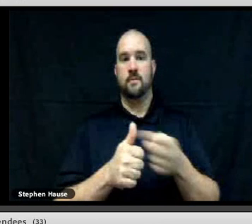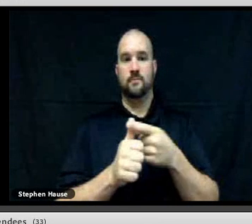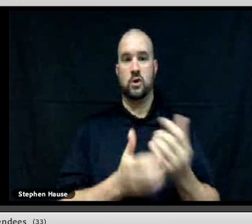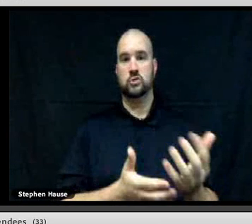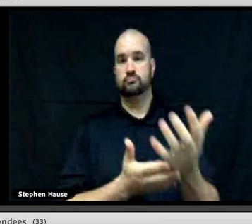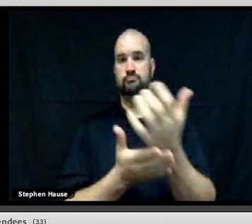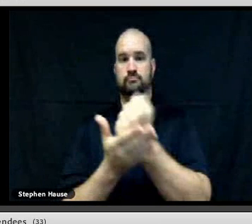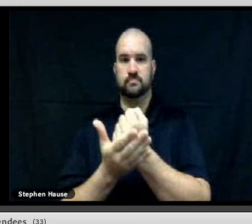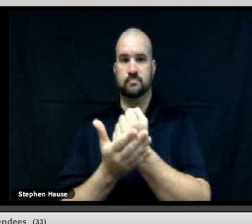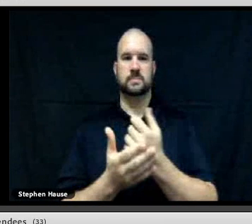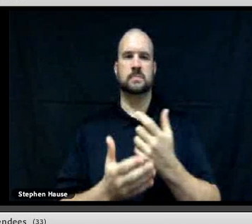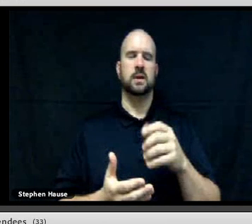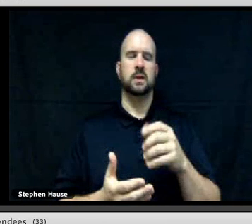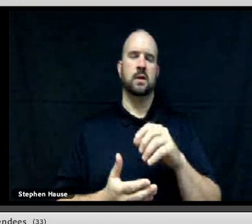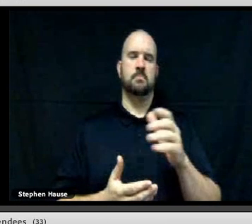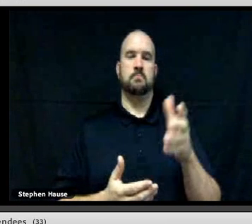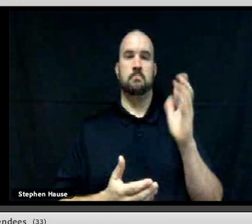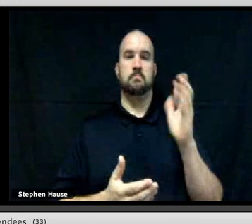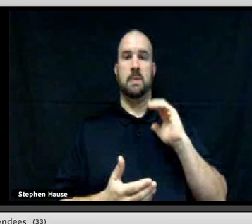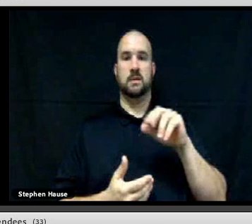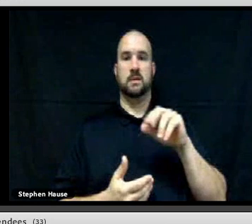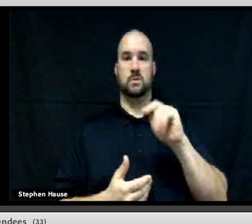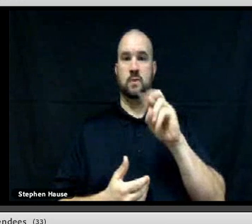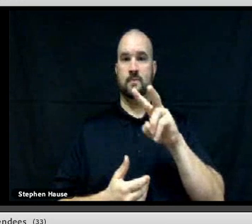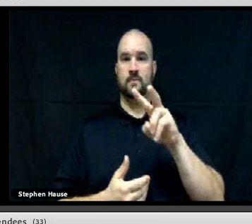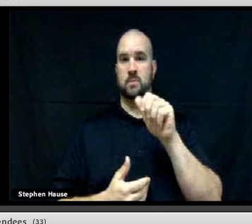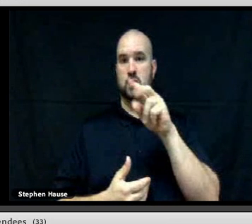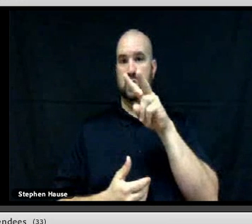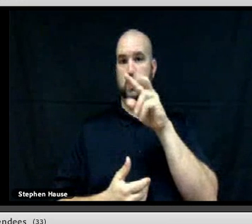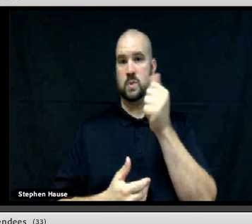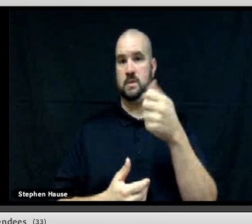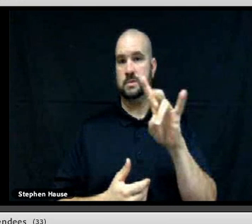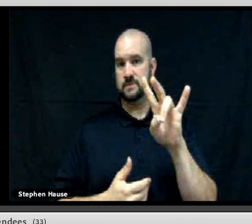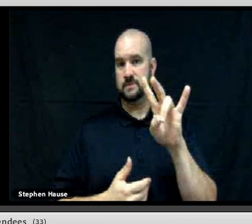where we submitted, um, about 70,000 digital records